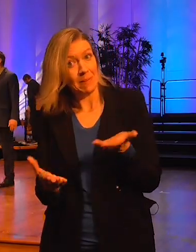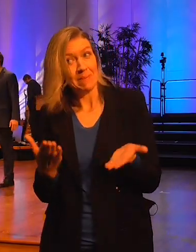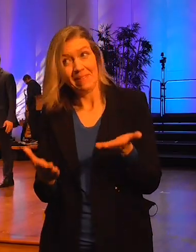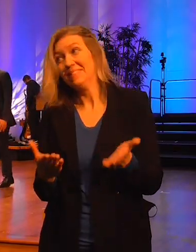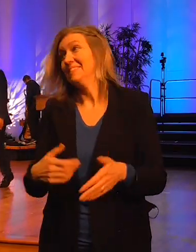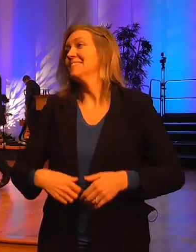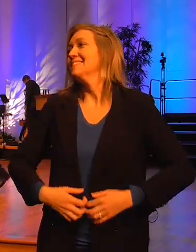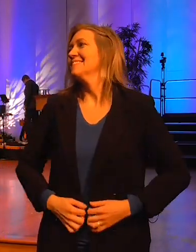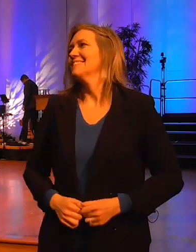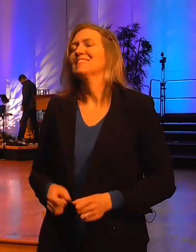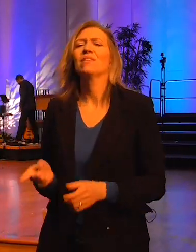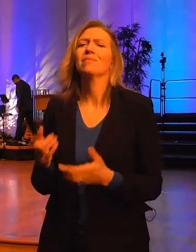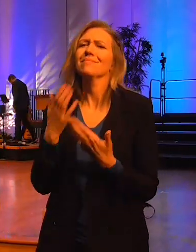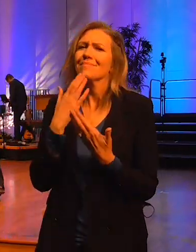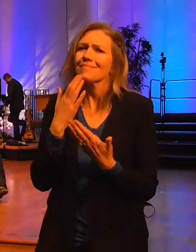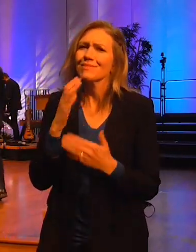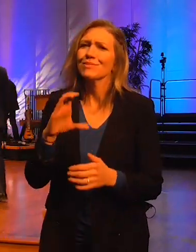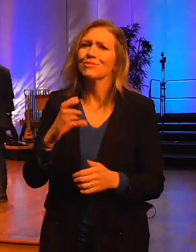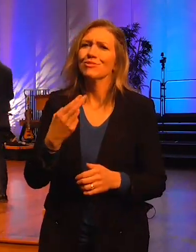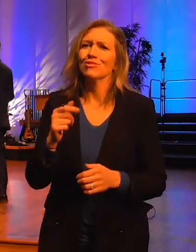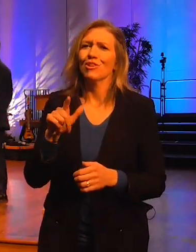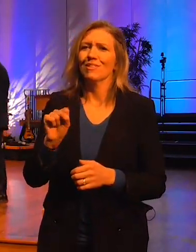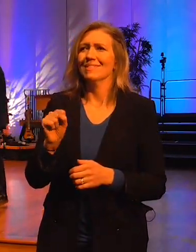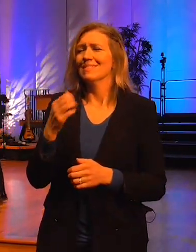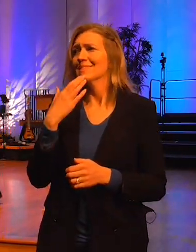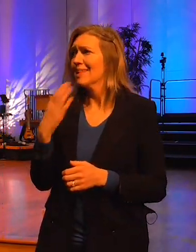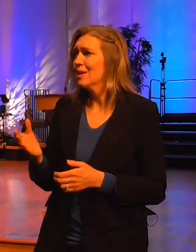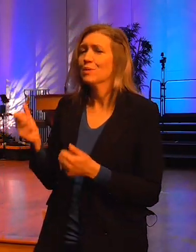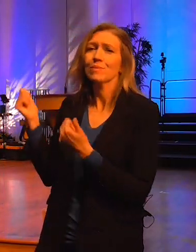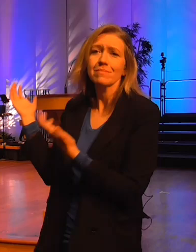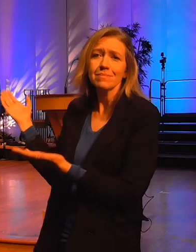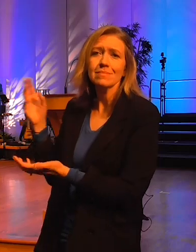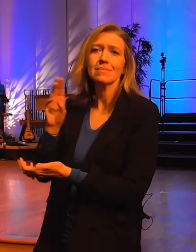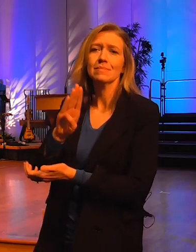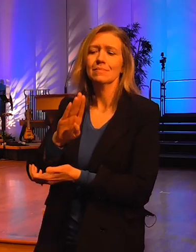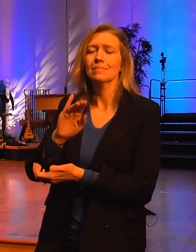thank you Charles it's so wonderful to have you with us thank you beu Mike Stu